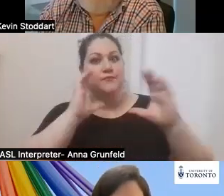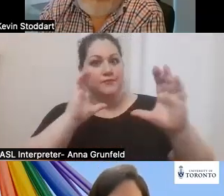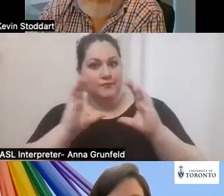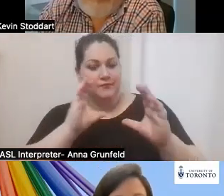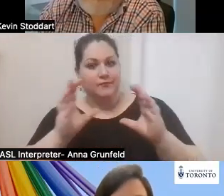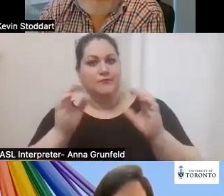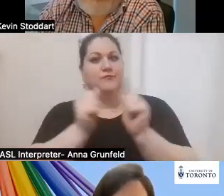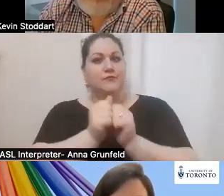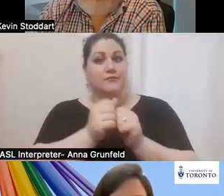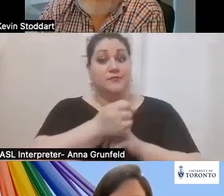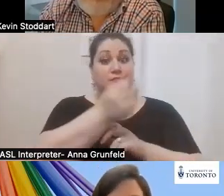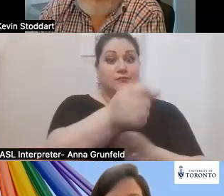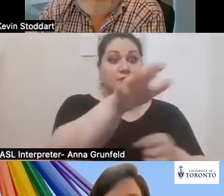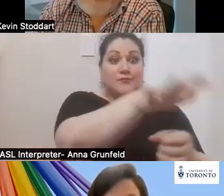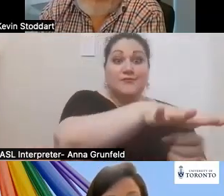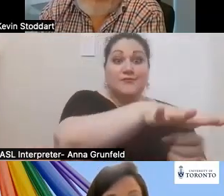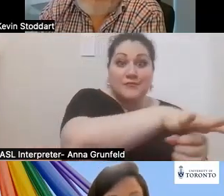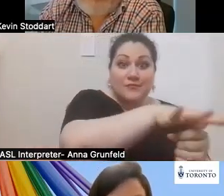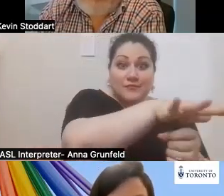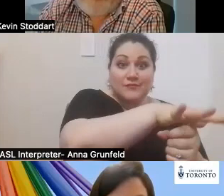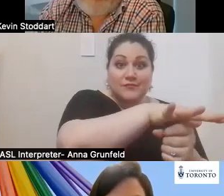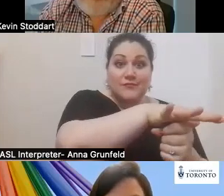there's communication throughout so that if there are concerns around